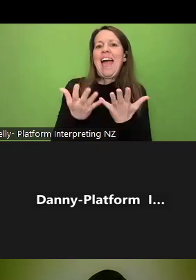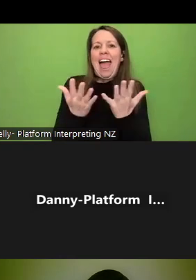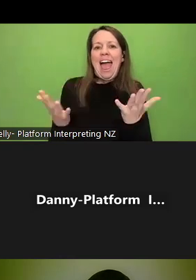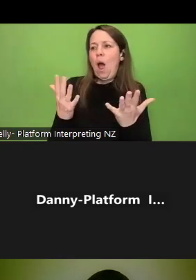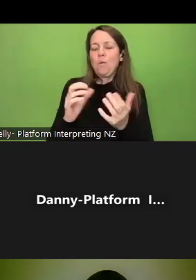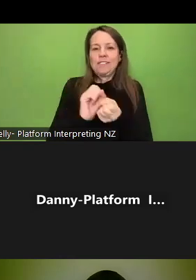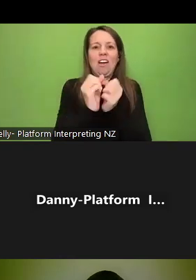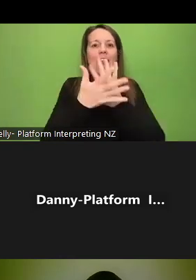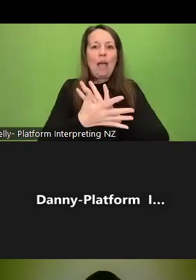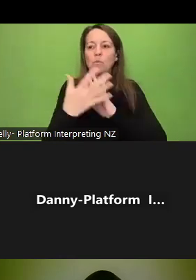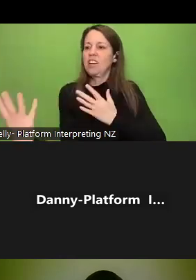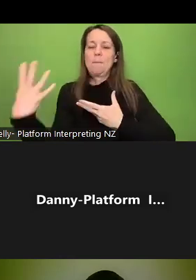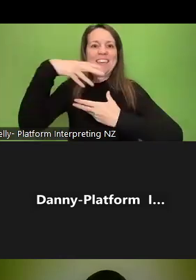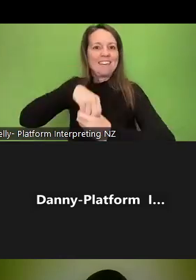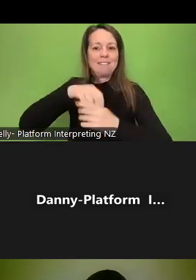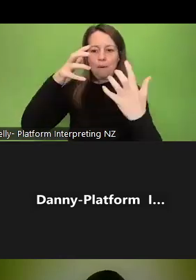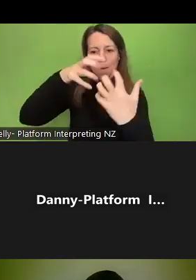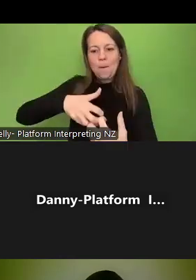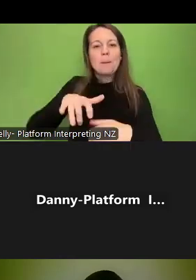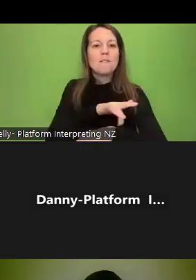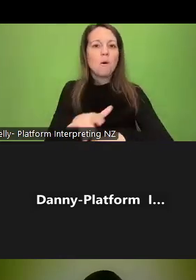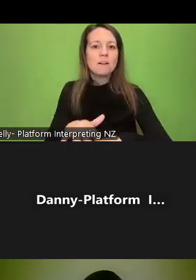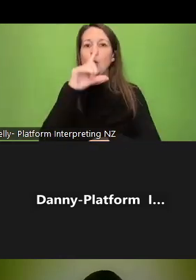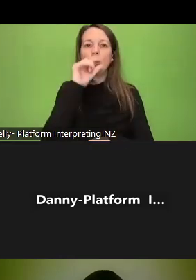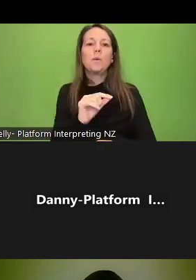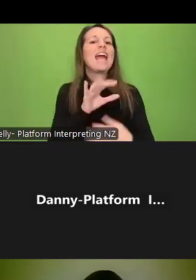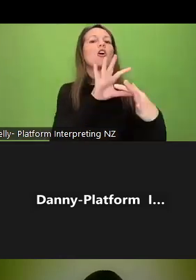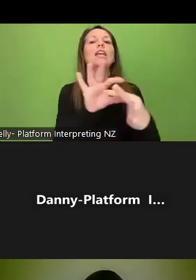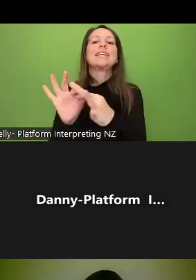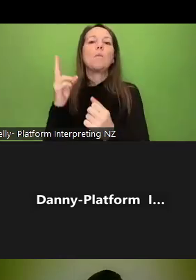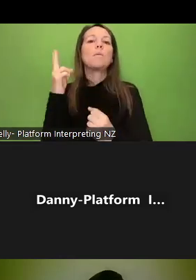connecting up with some consultants and finding out what those options are.